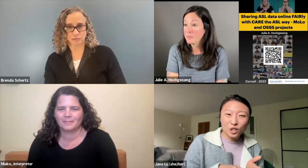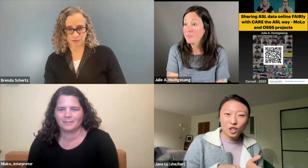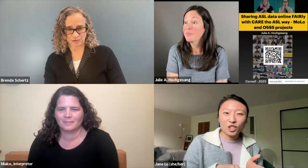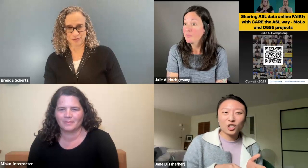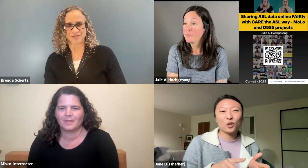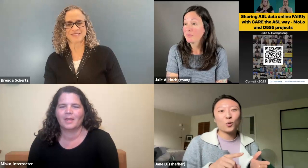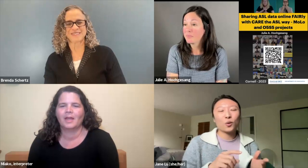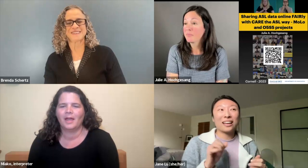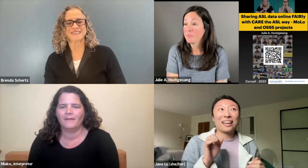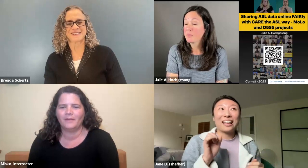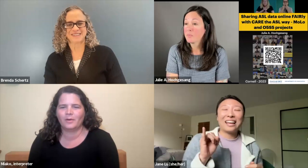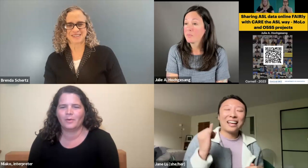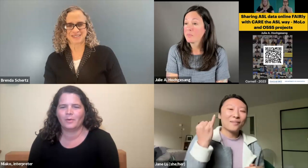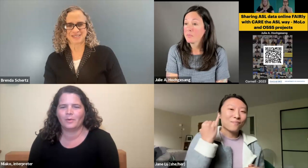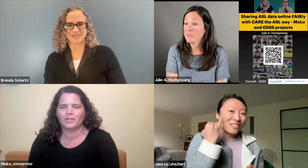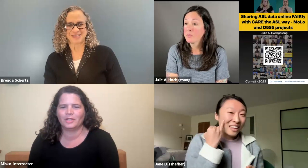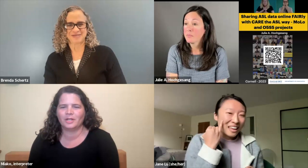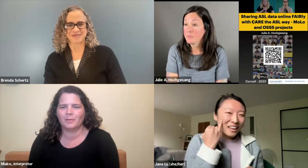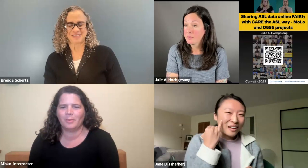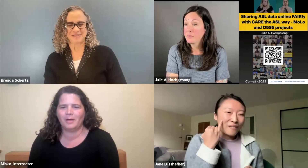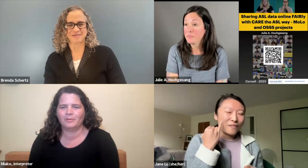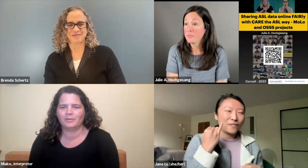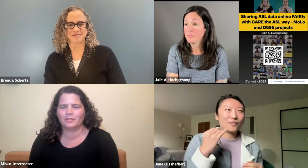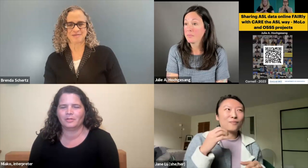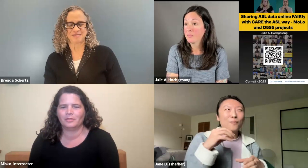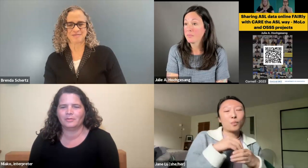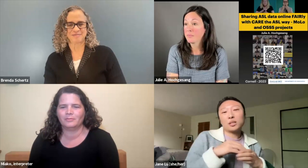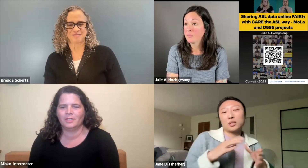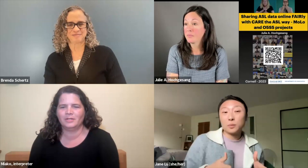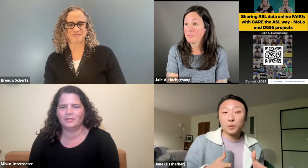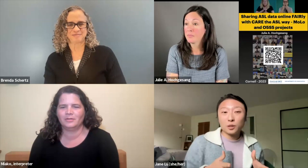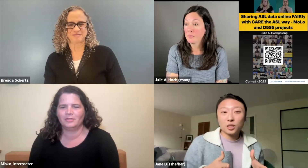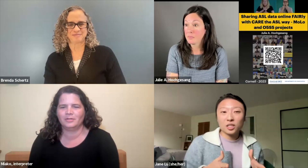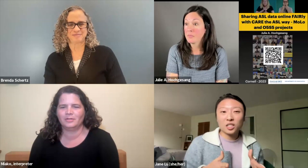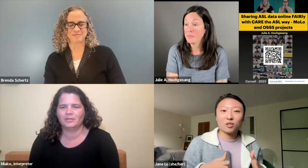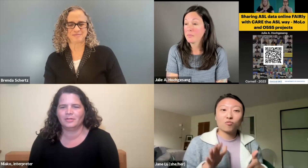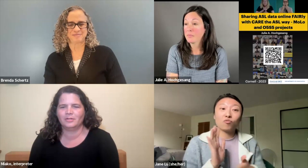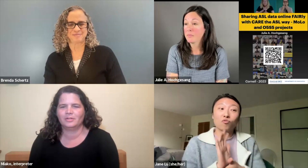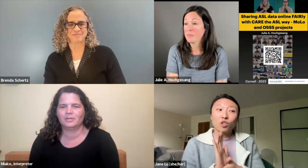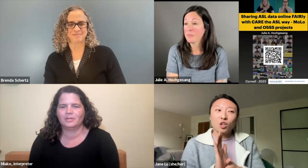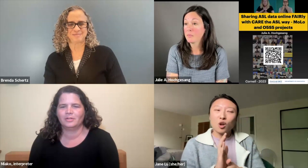it I have a question about